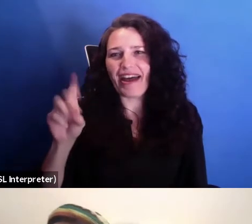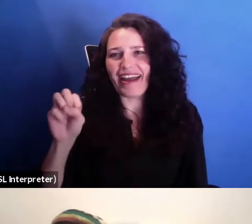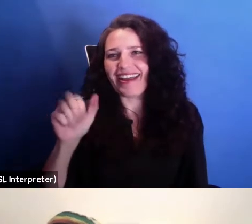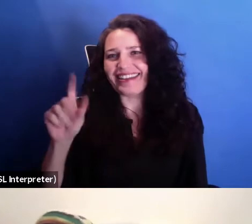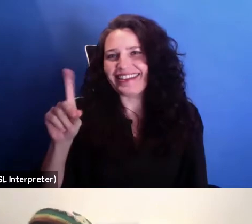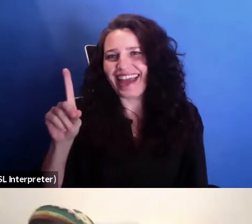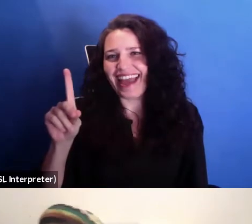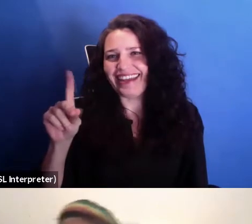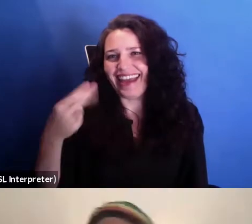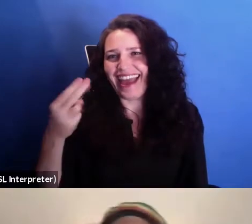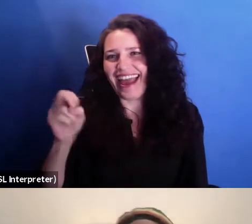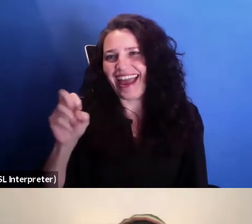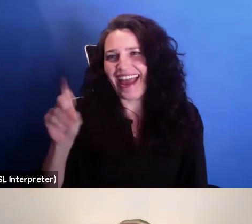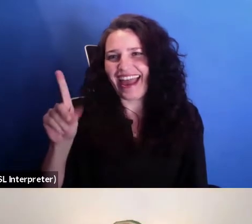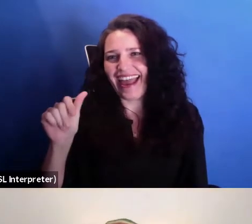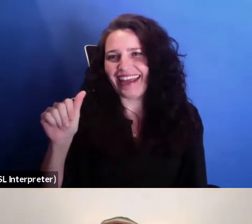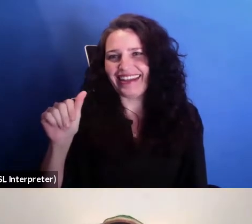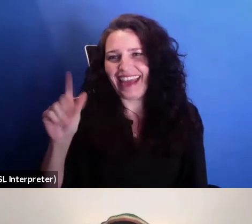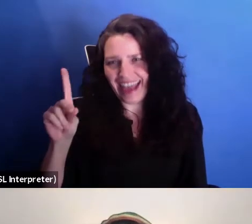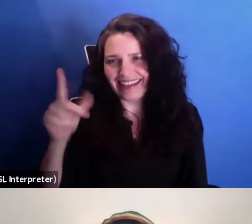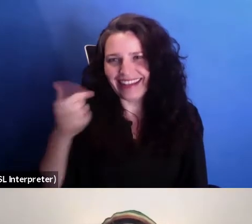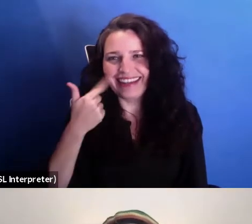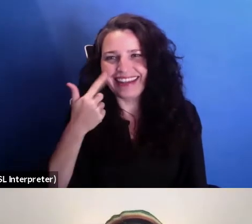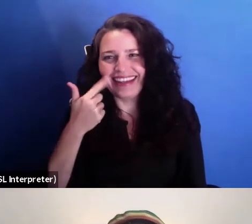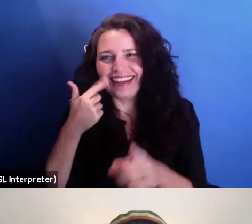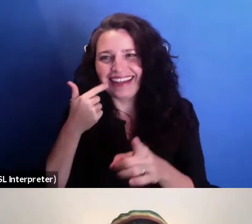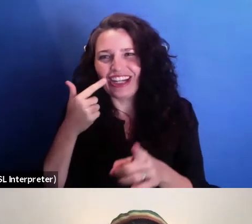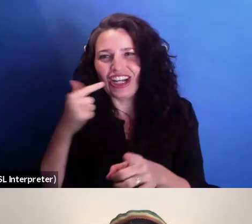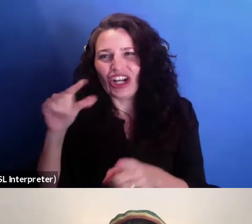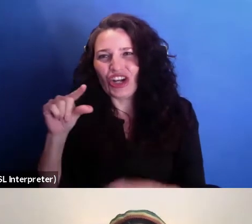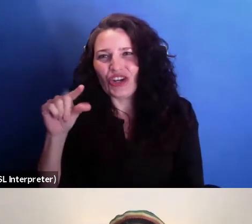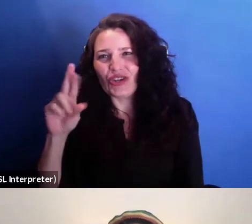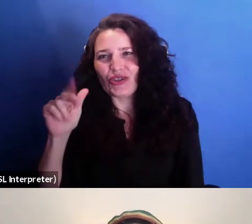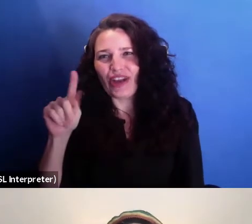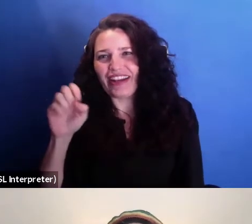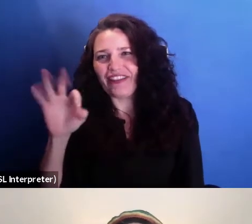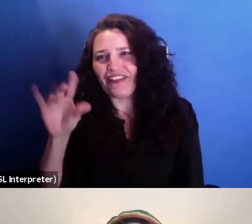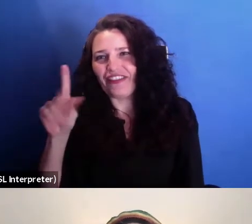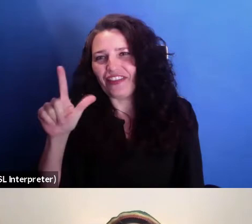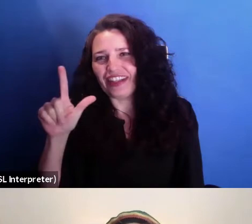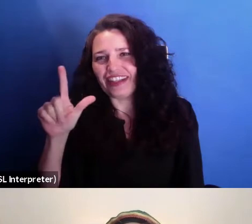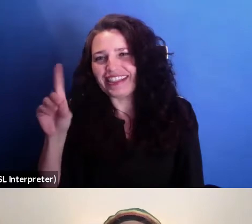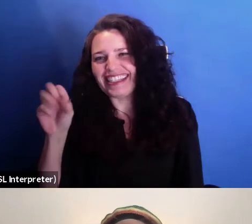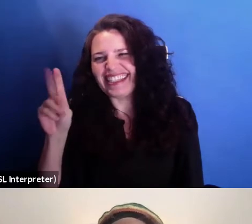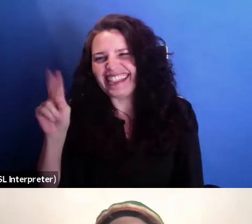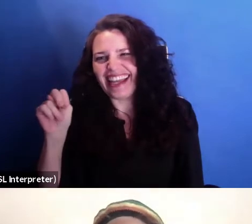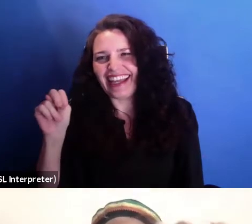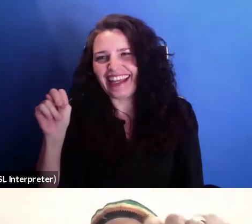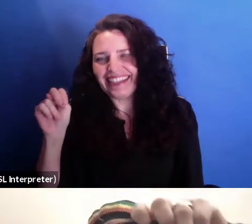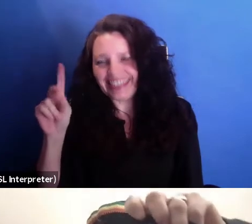For right. Related very strongly. Richie Havens was my first album that I ever bought. Aww that's great. "Mixed bag".